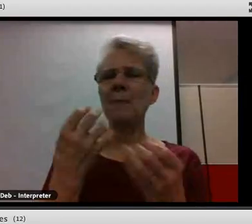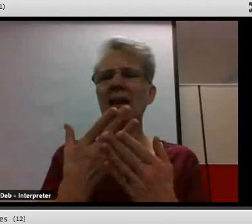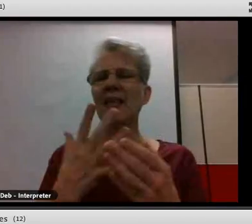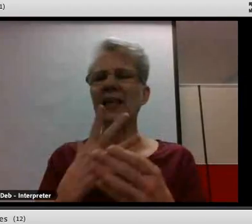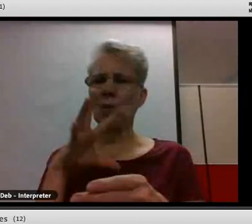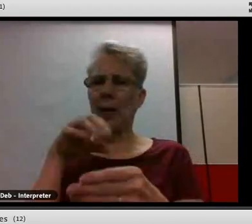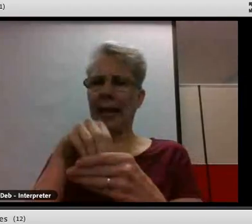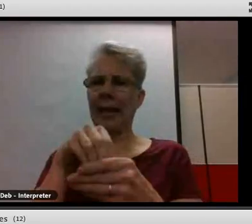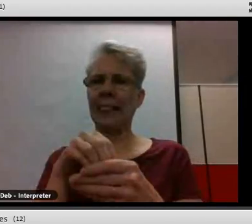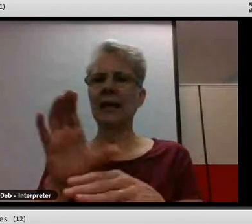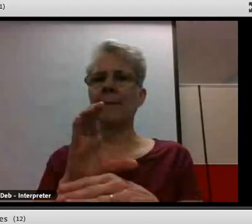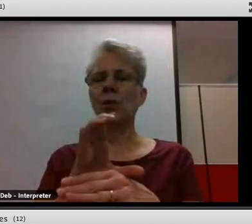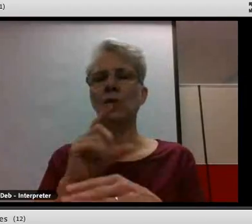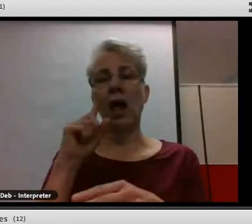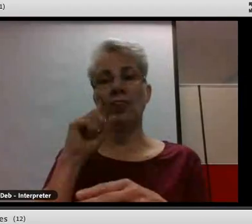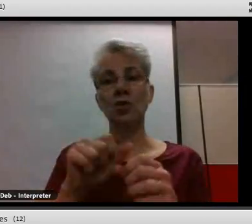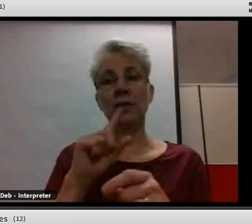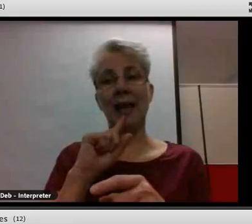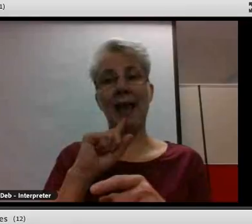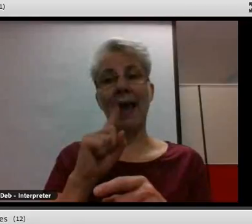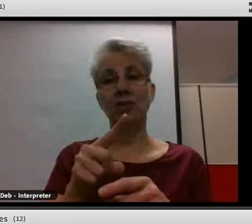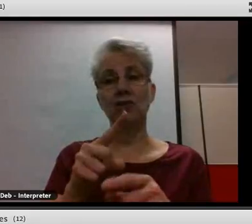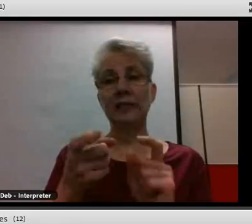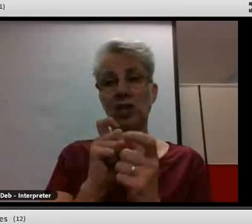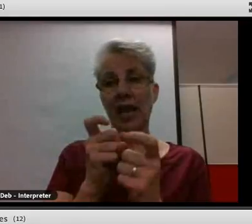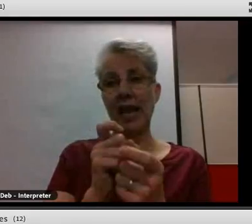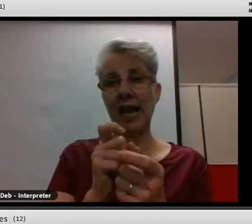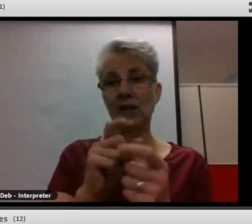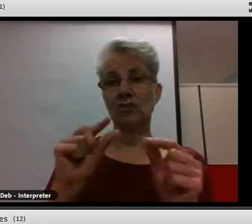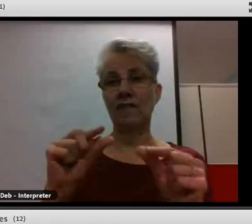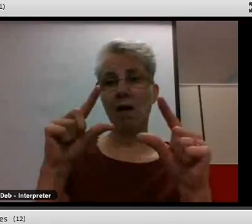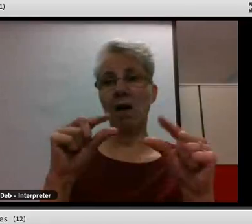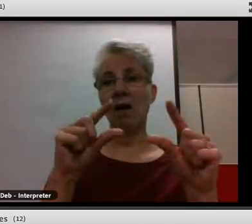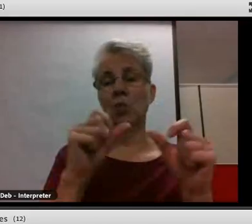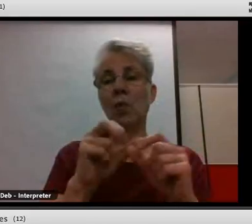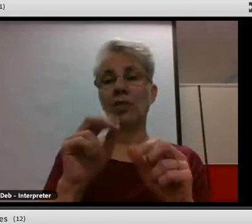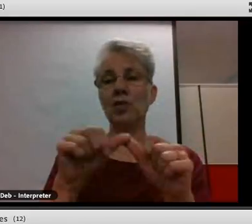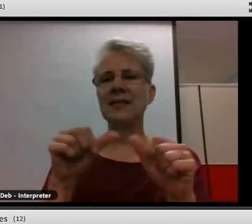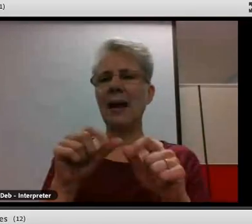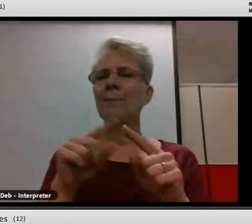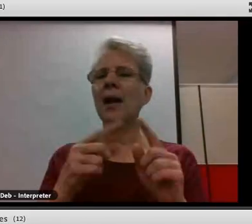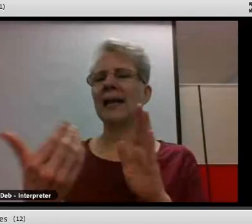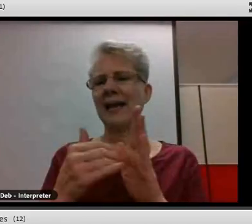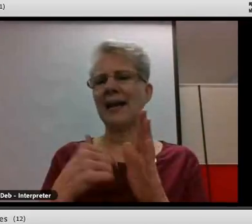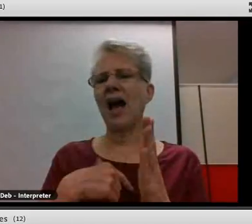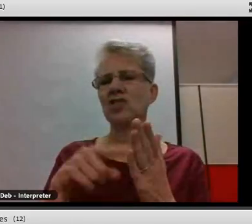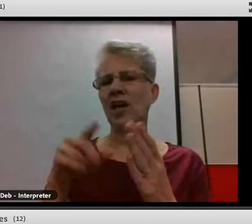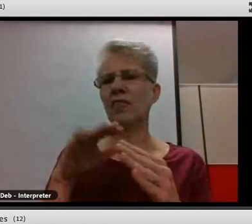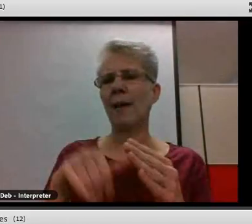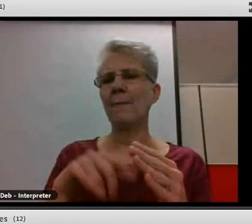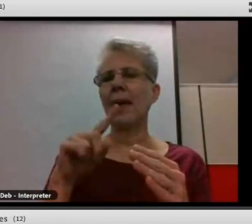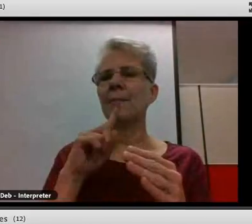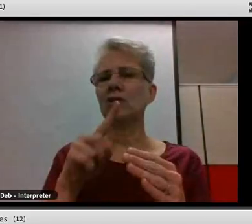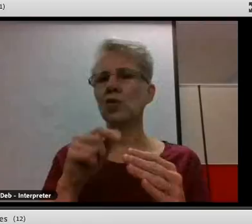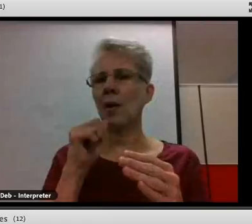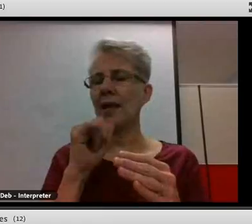There's also a report that's from the ARL, the Association of Research Libraries.